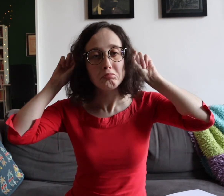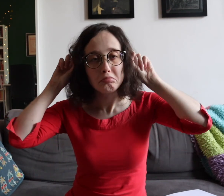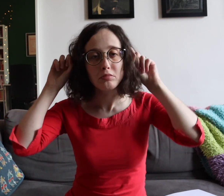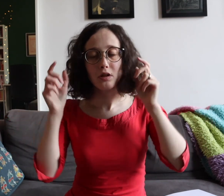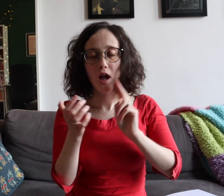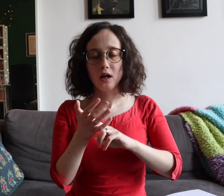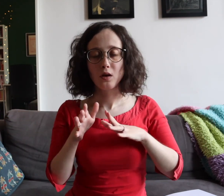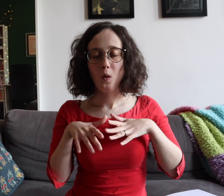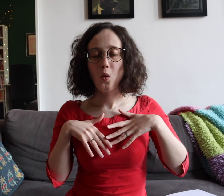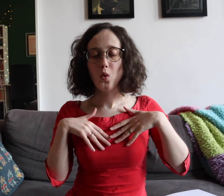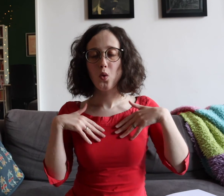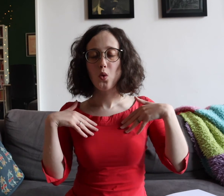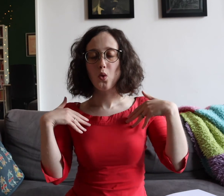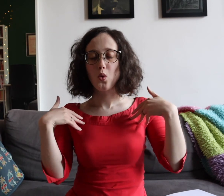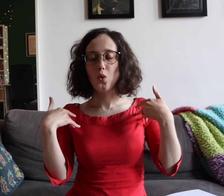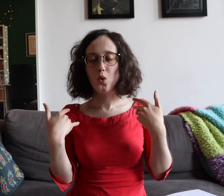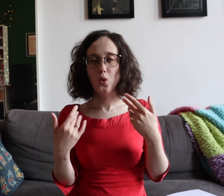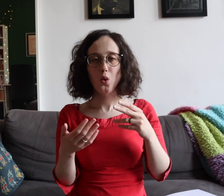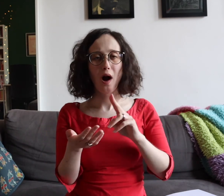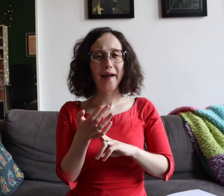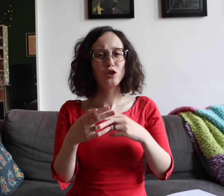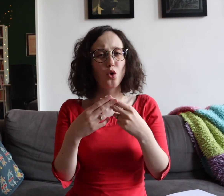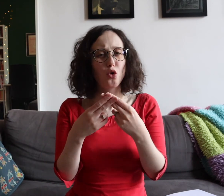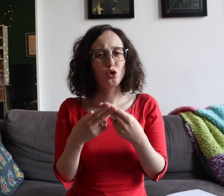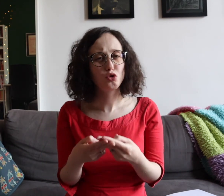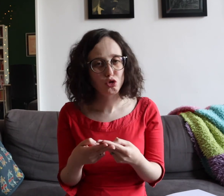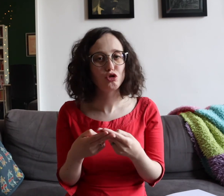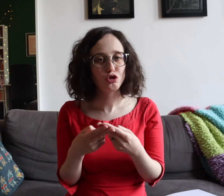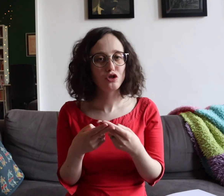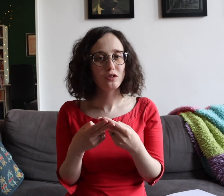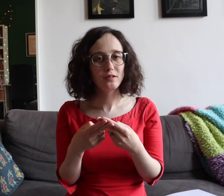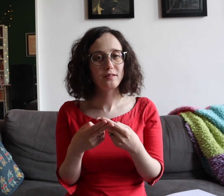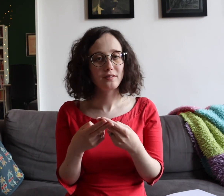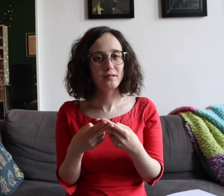aids are so blissful. It's so peaceful.